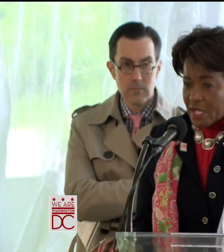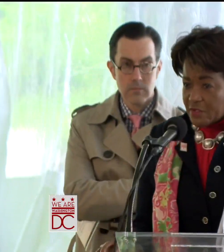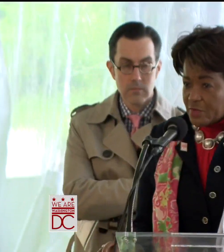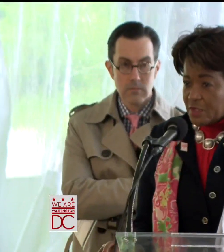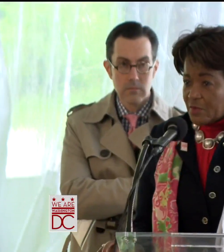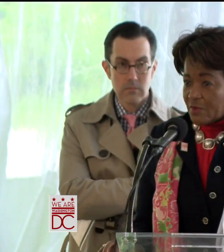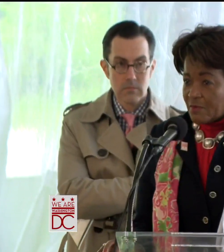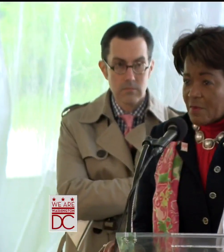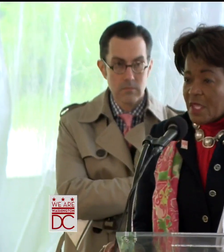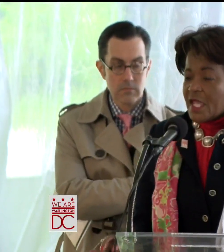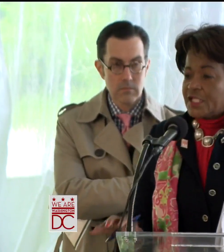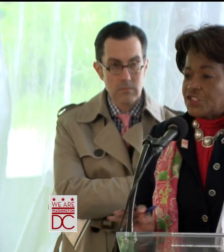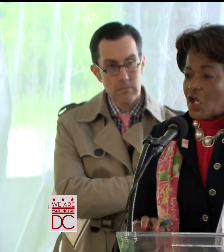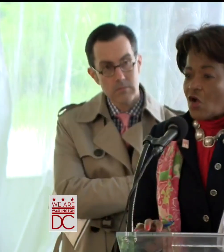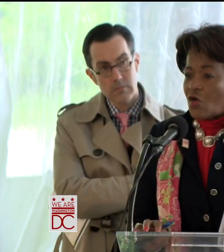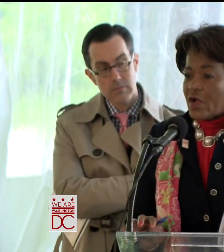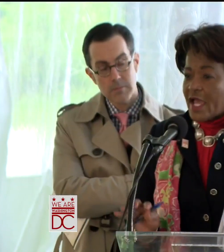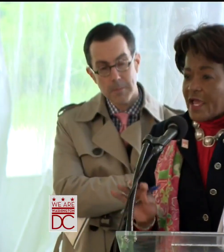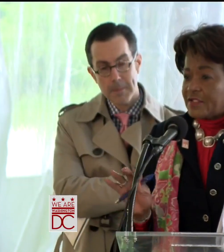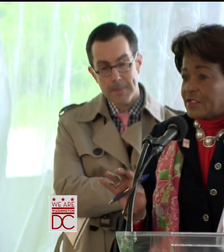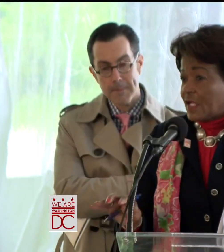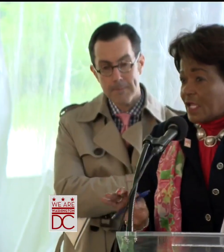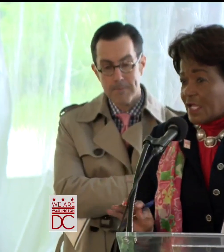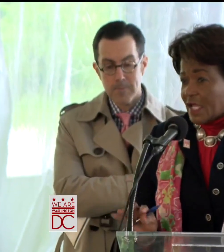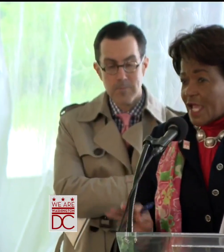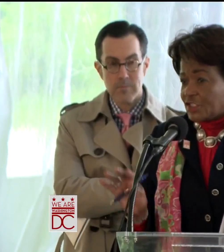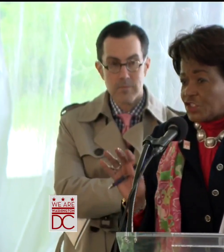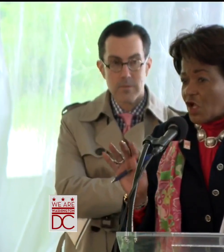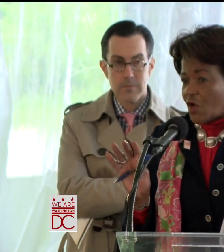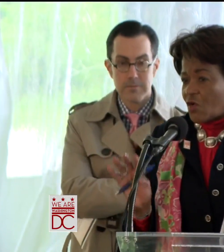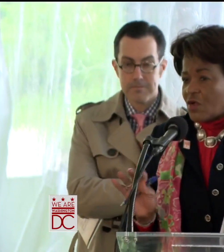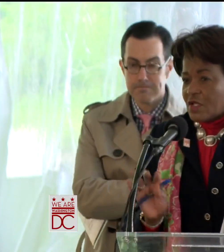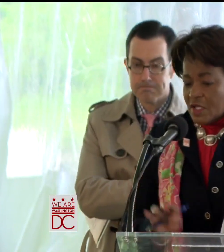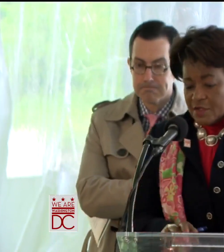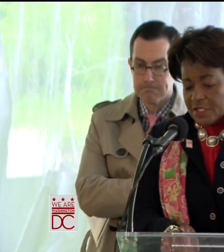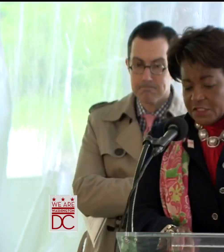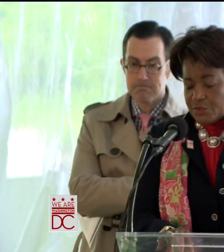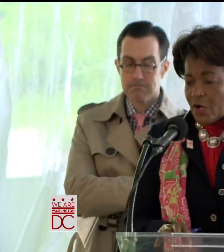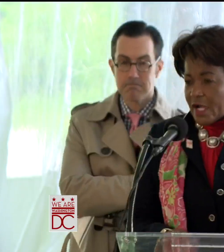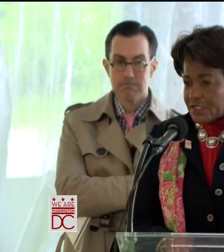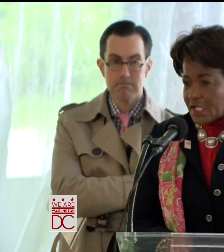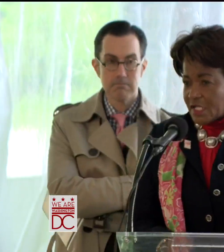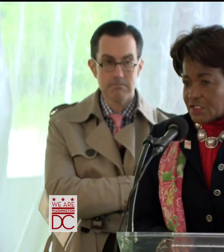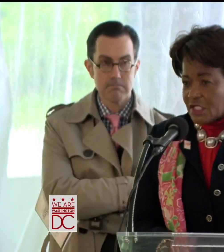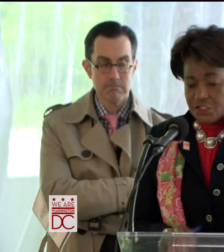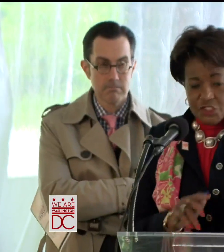THE POSITION THAT THAT BILL HAD EXPIRED AND THE COUNCIL PASSED A